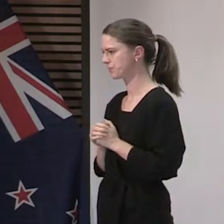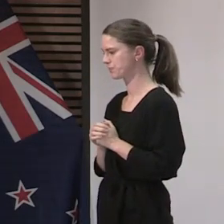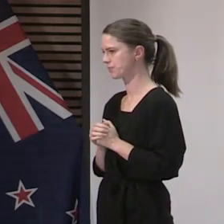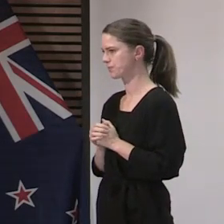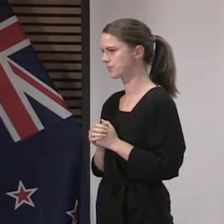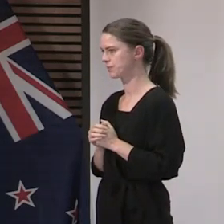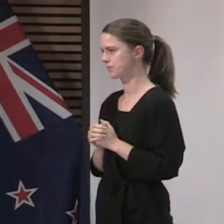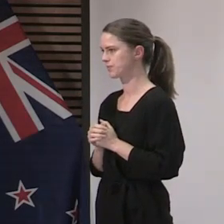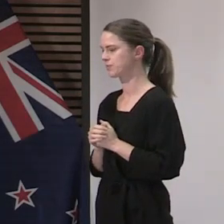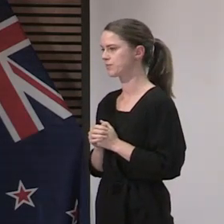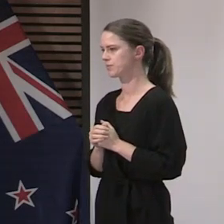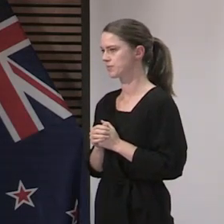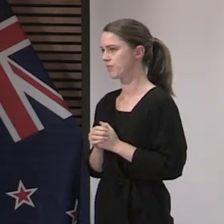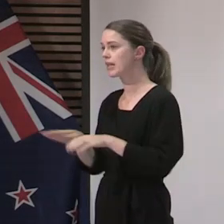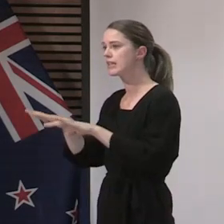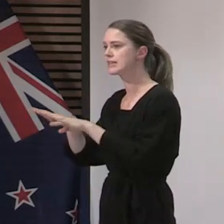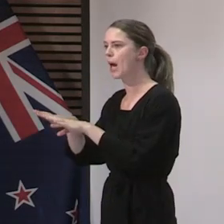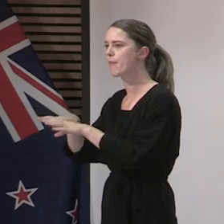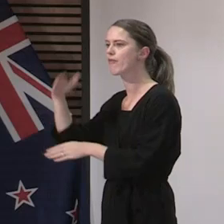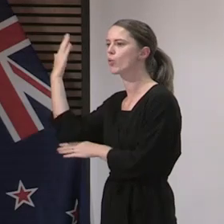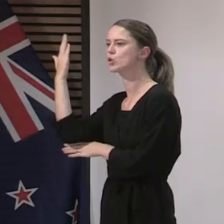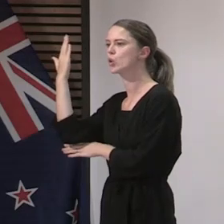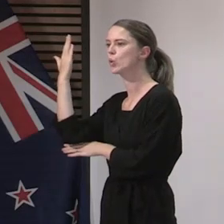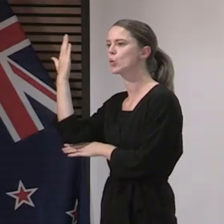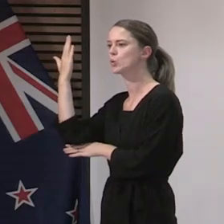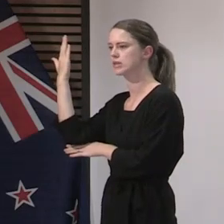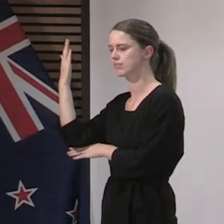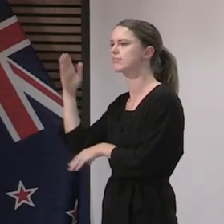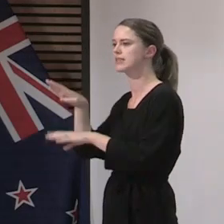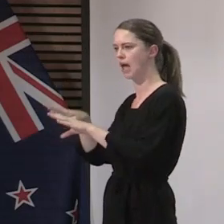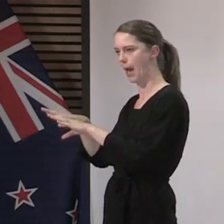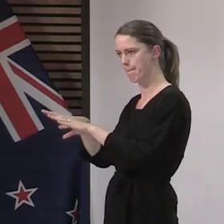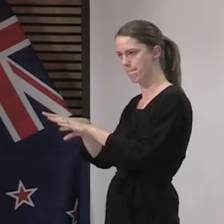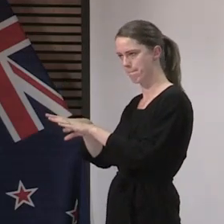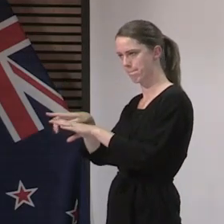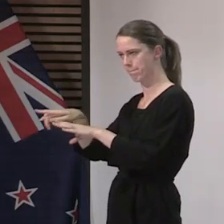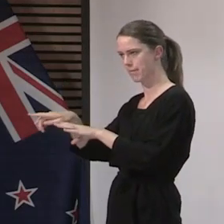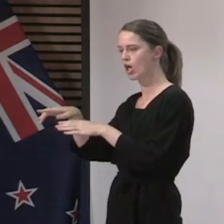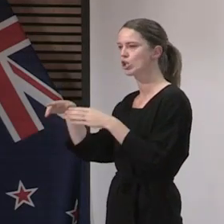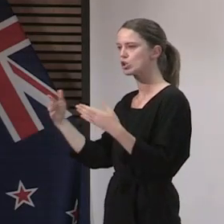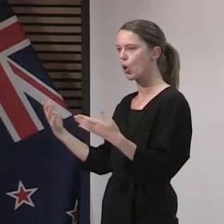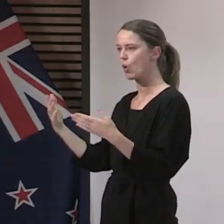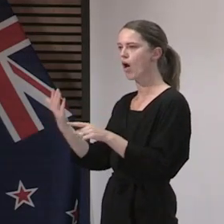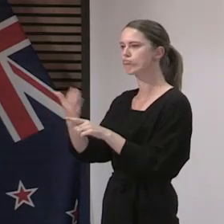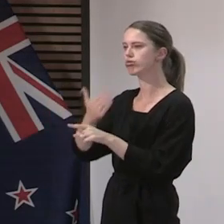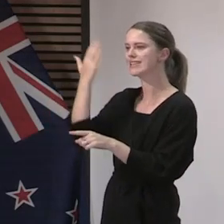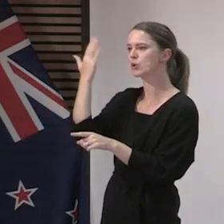of alerts. It is merely a matter of preparation. The same principle applies for